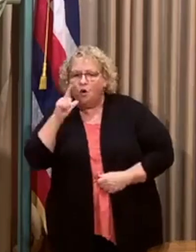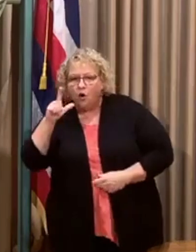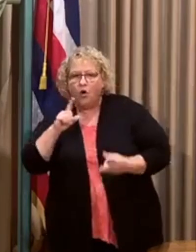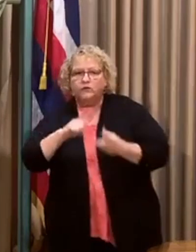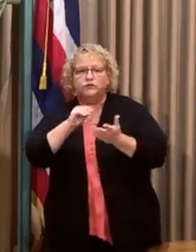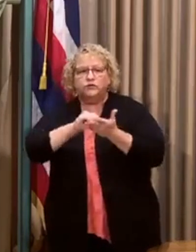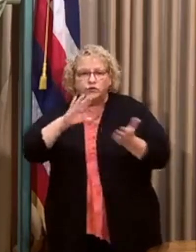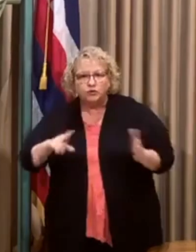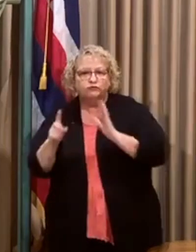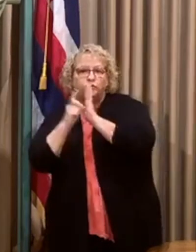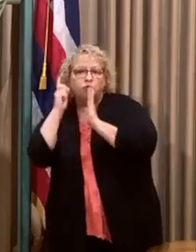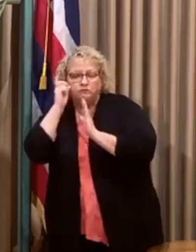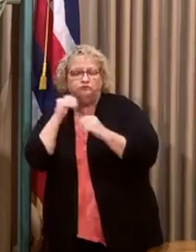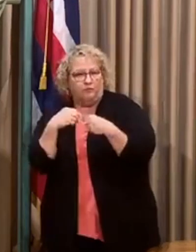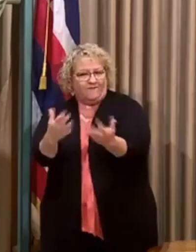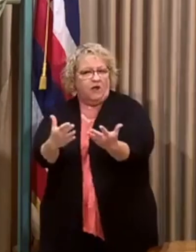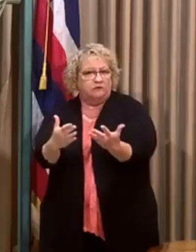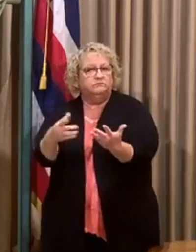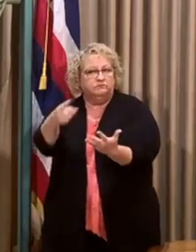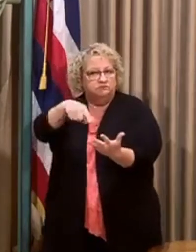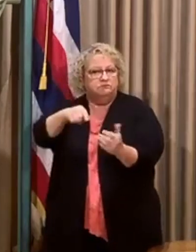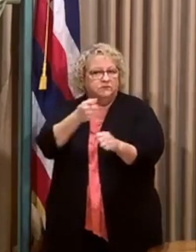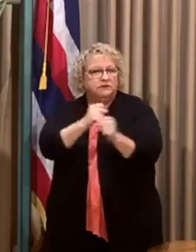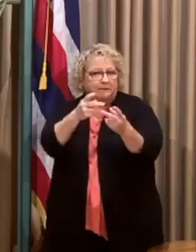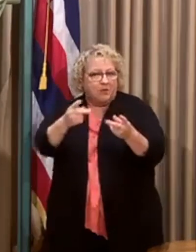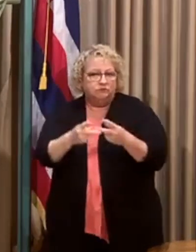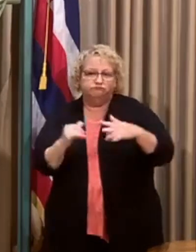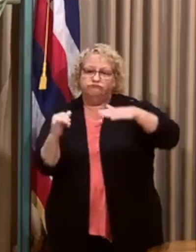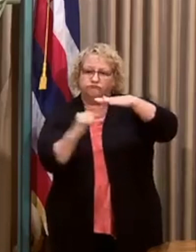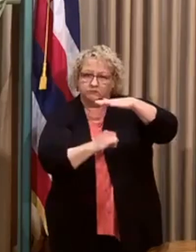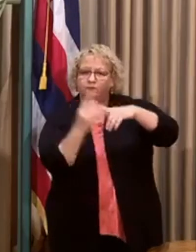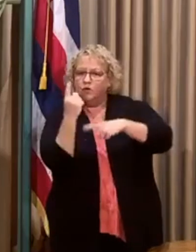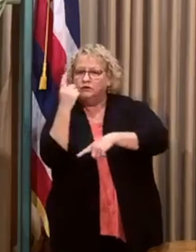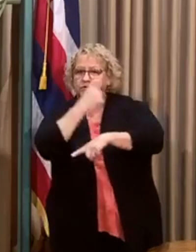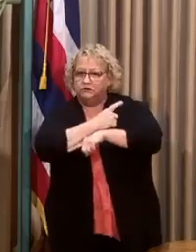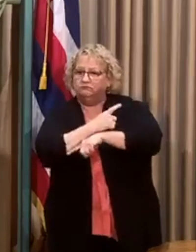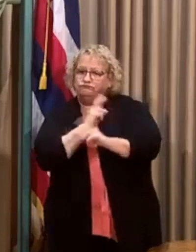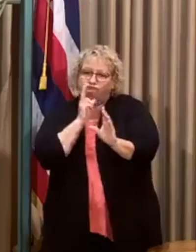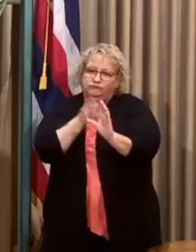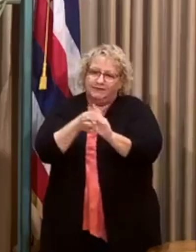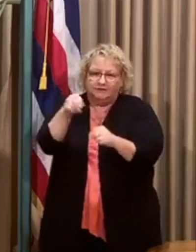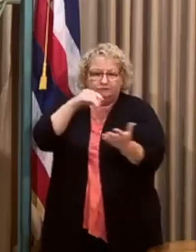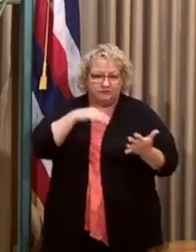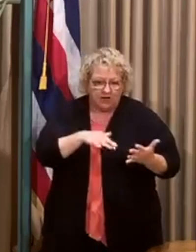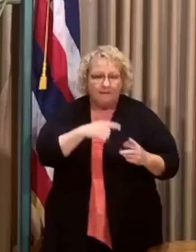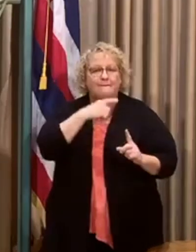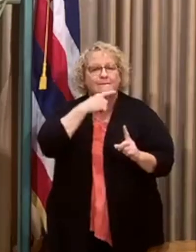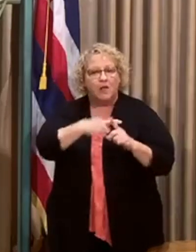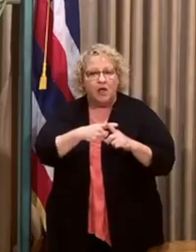we will provide a place for them and ensure that they can participate in their studies and be fed.